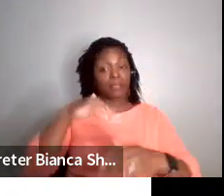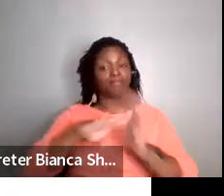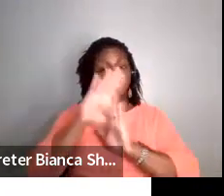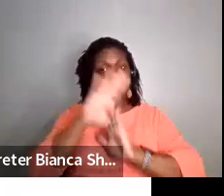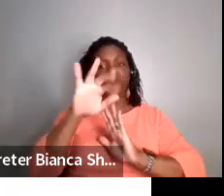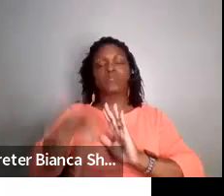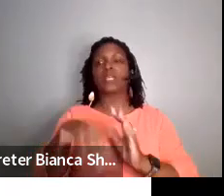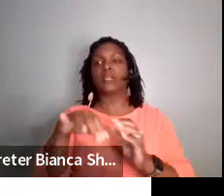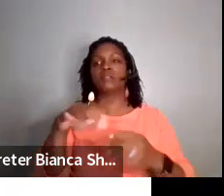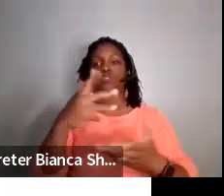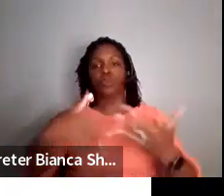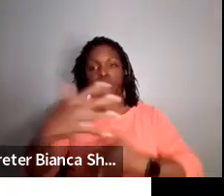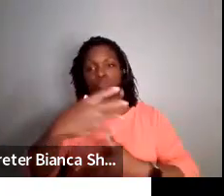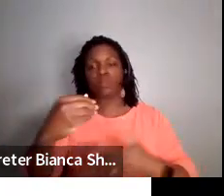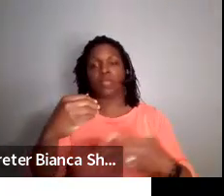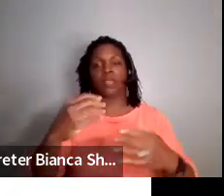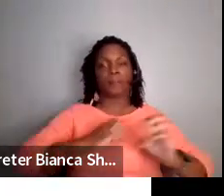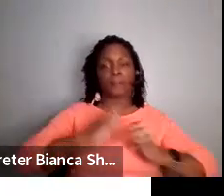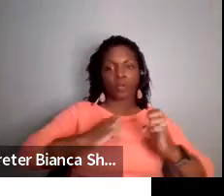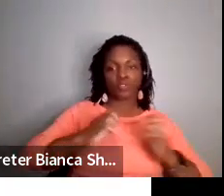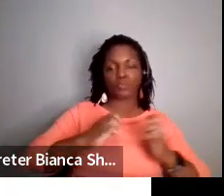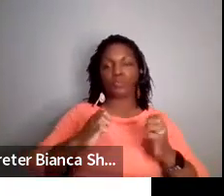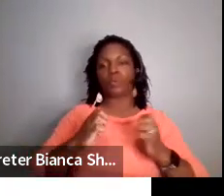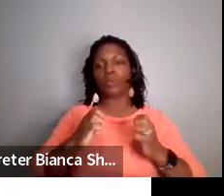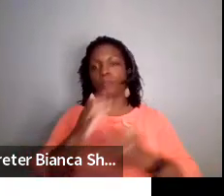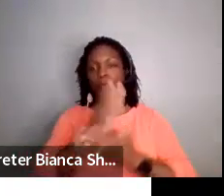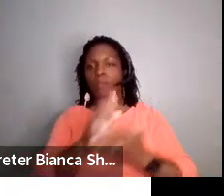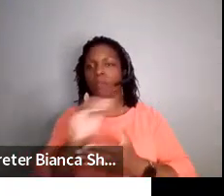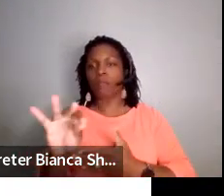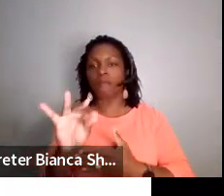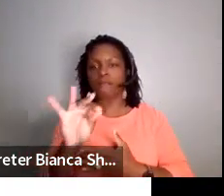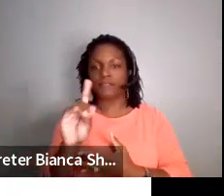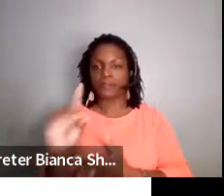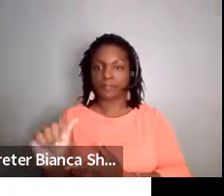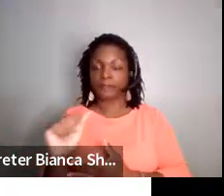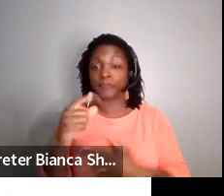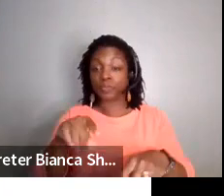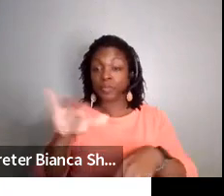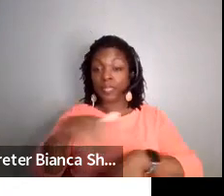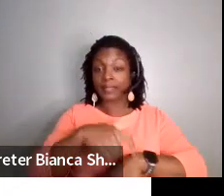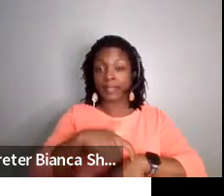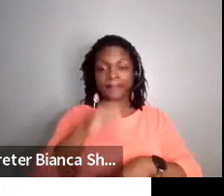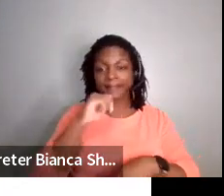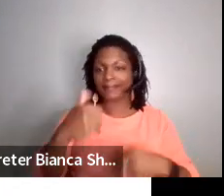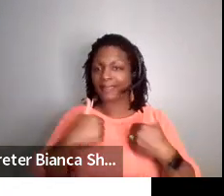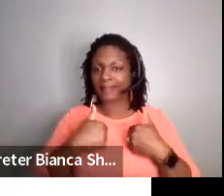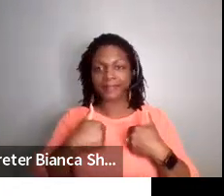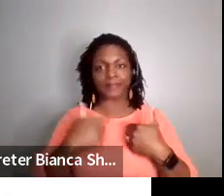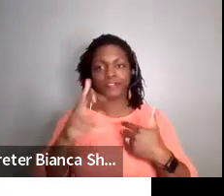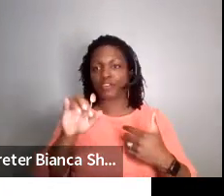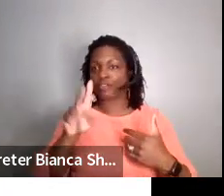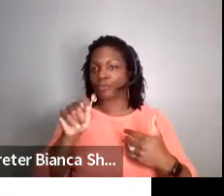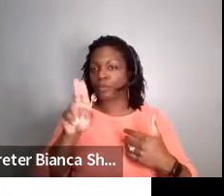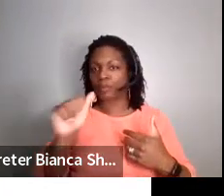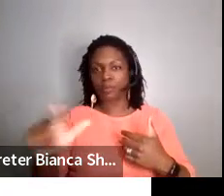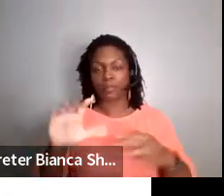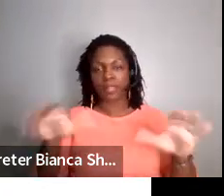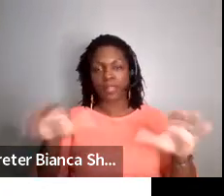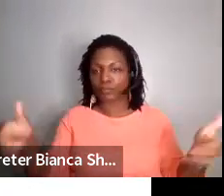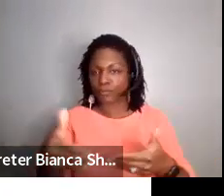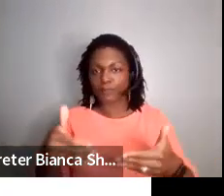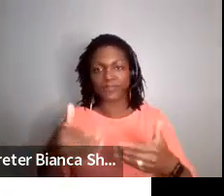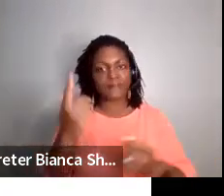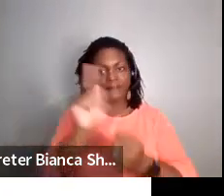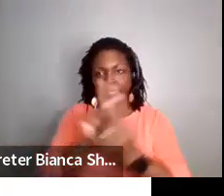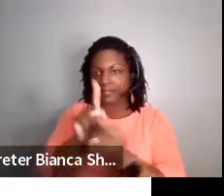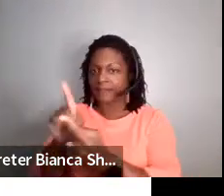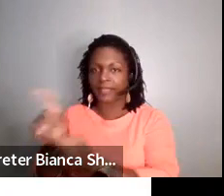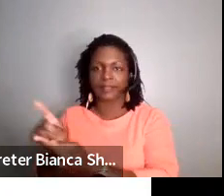Aspects of disabilities. So it was at that time did not have virtual classroom, so it was a face-to-face class.